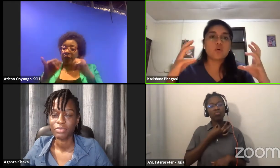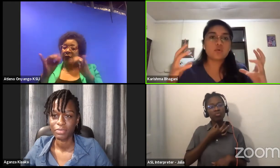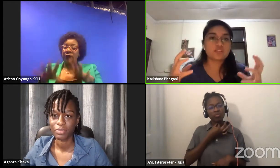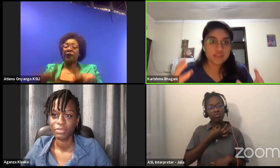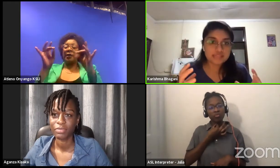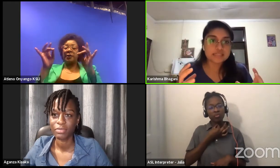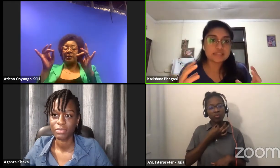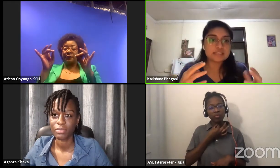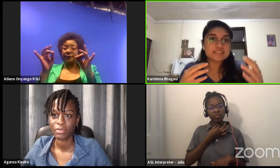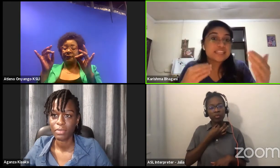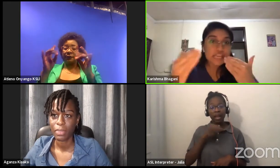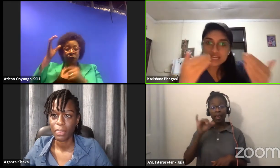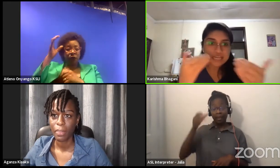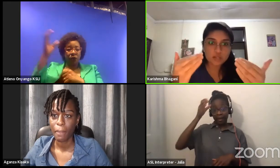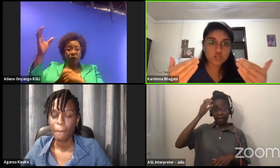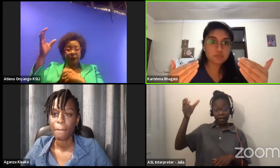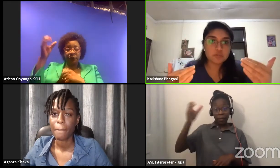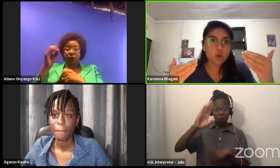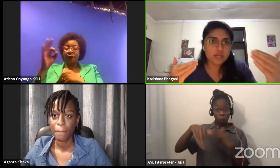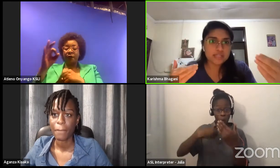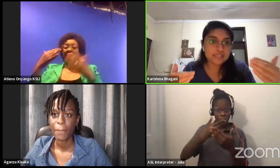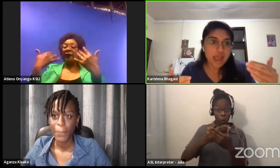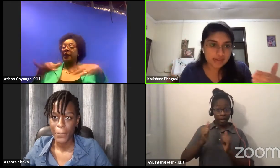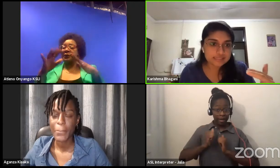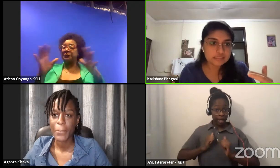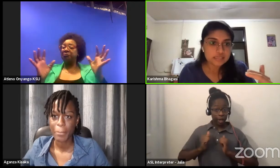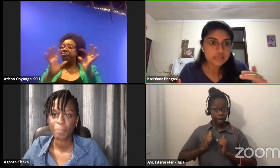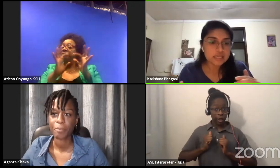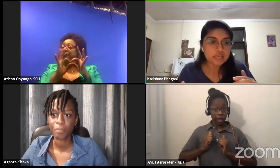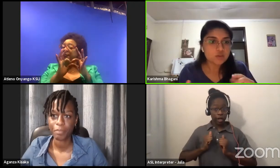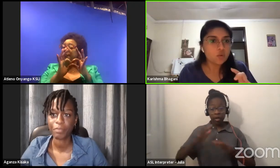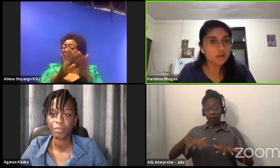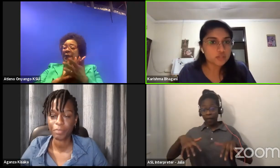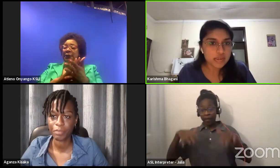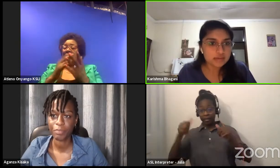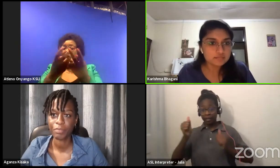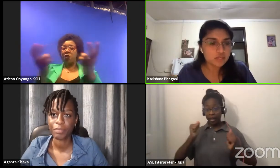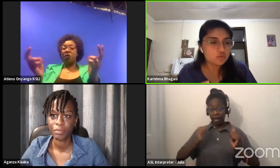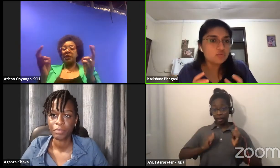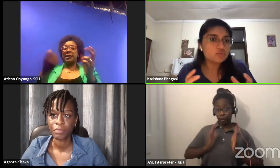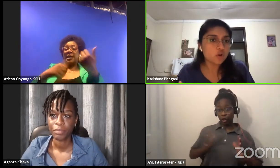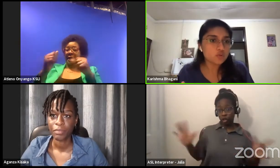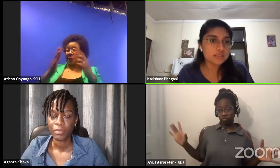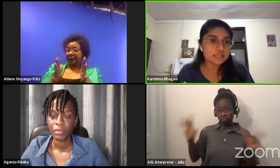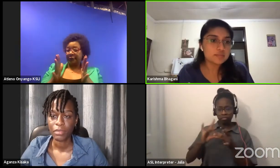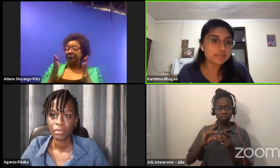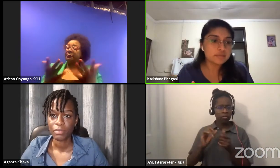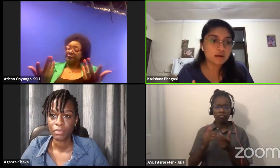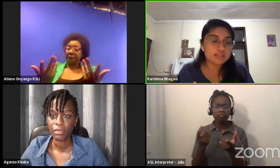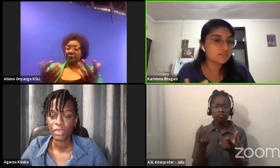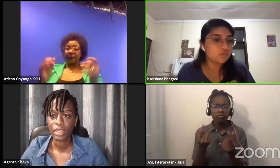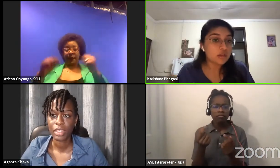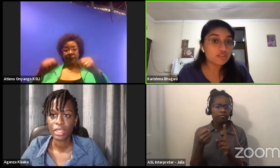of whole theater this zing connection between audience and actor in your work today? Can you talk to us a little bit about some of the work